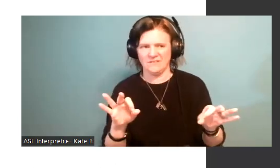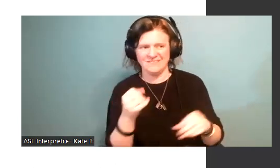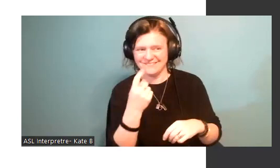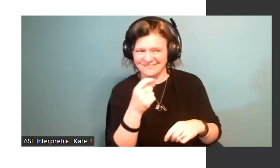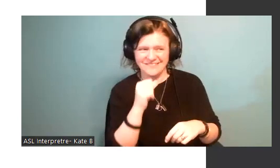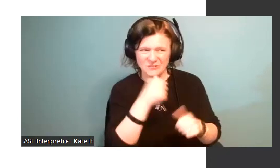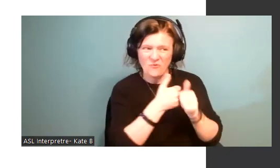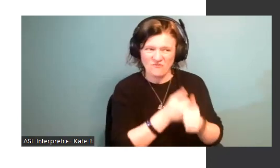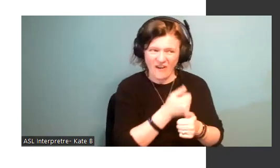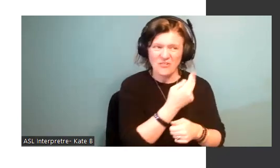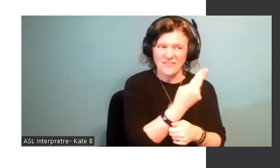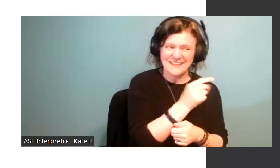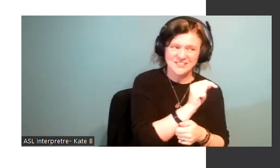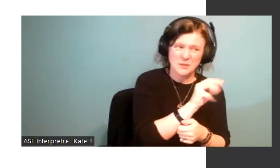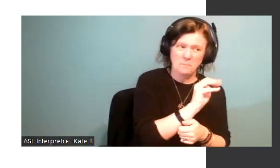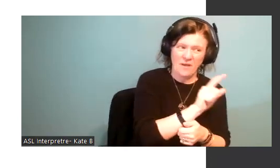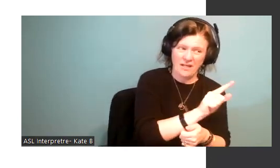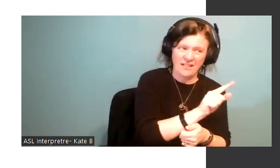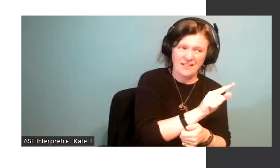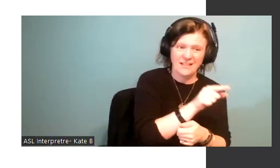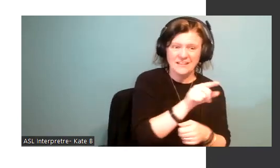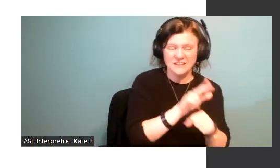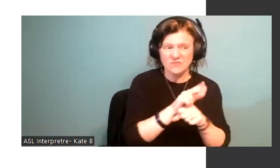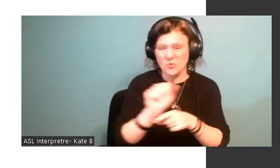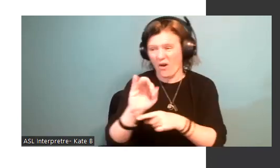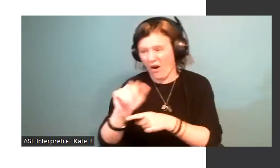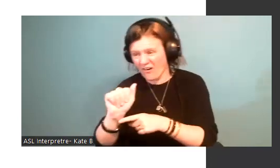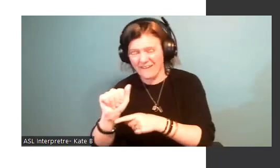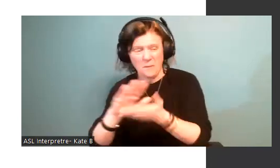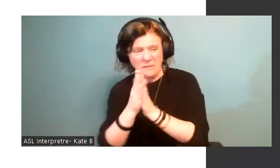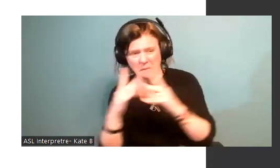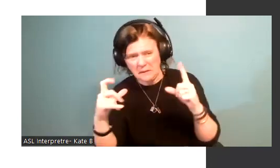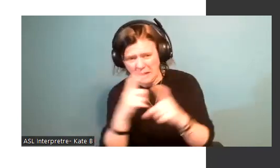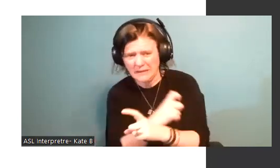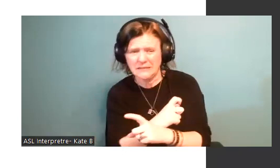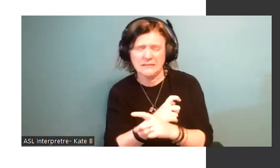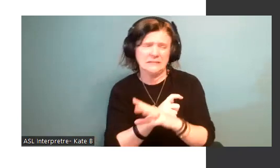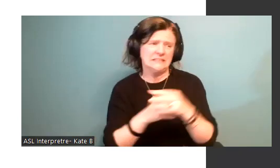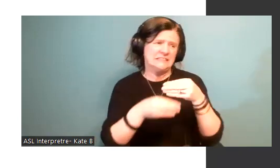they're trying to manage everything on Javascript, and they're having two, instead of